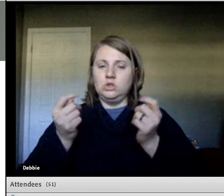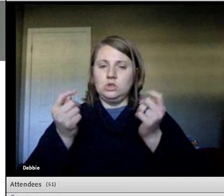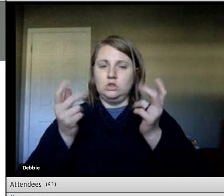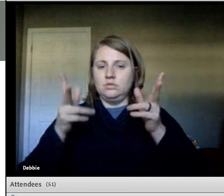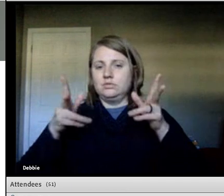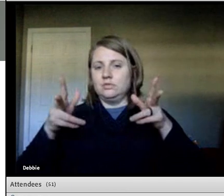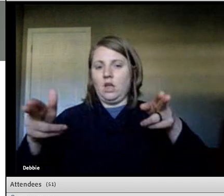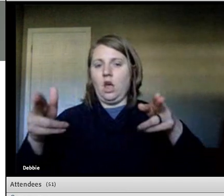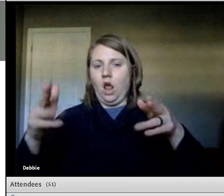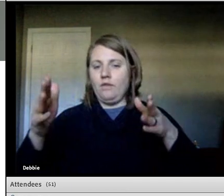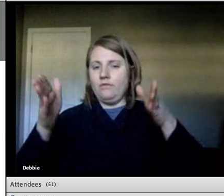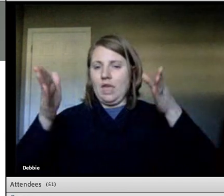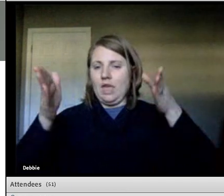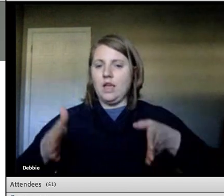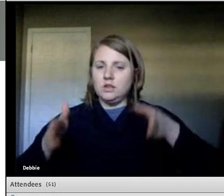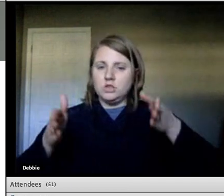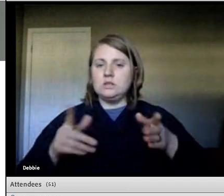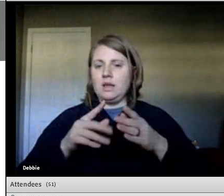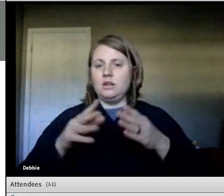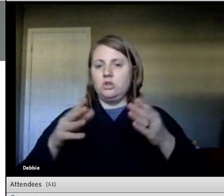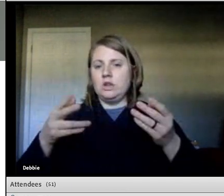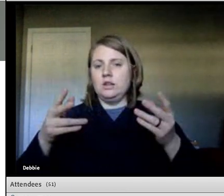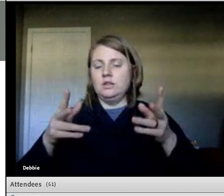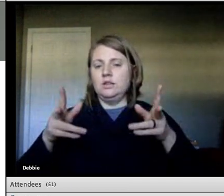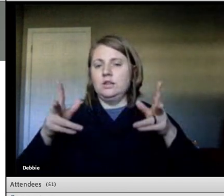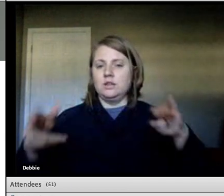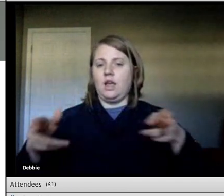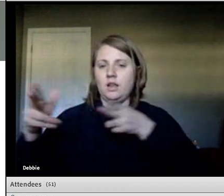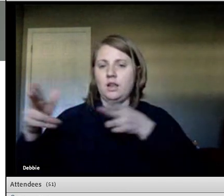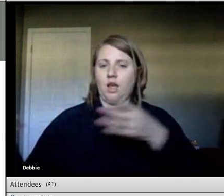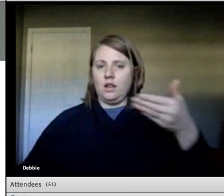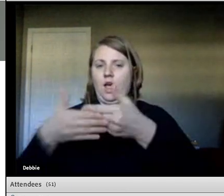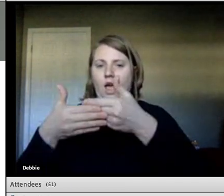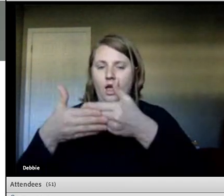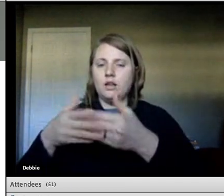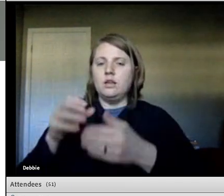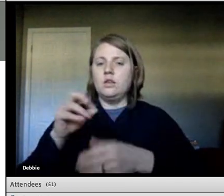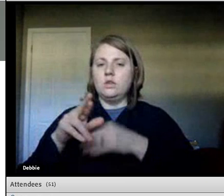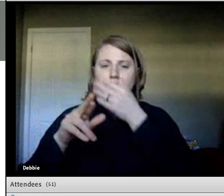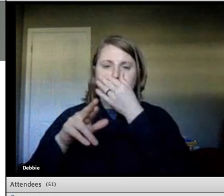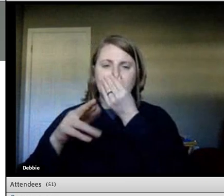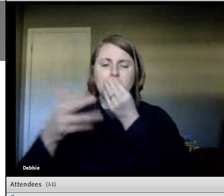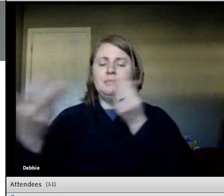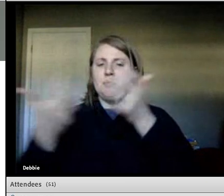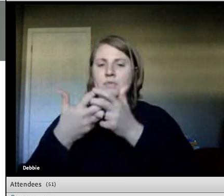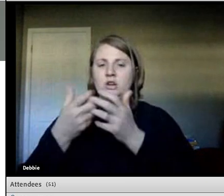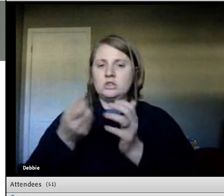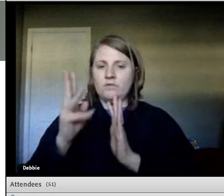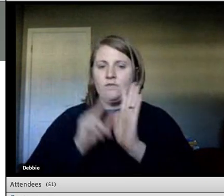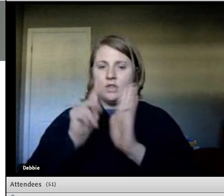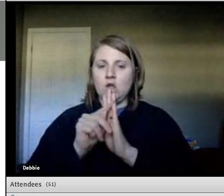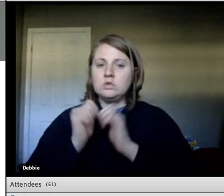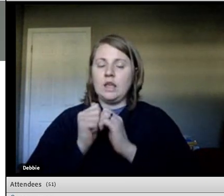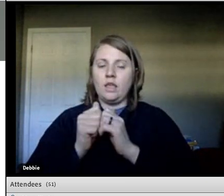You can merge a couple videos together. I find it really robust. I'm actually trying to find a really good video editor